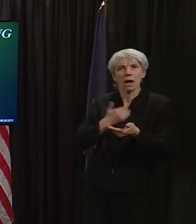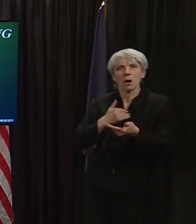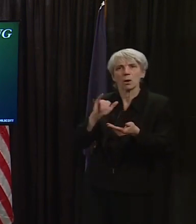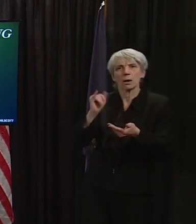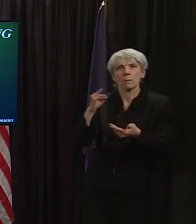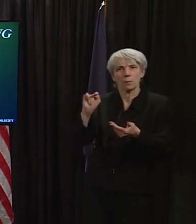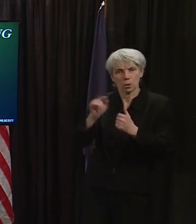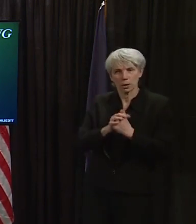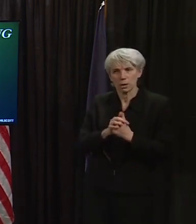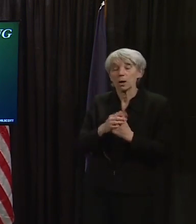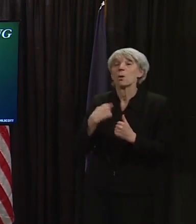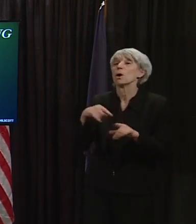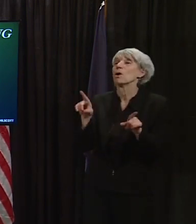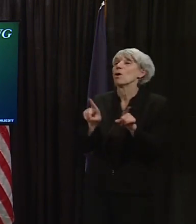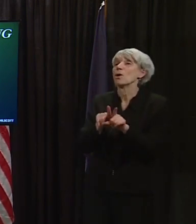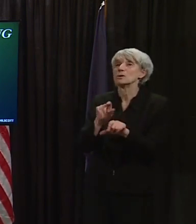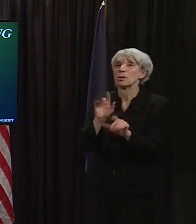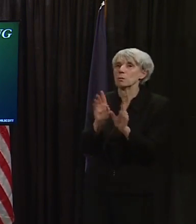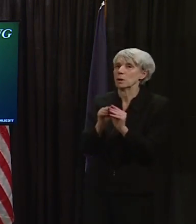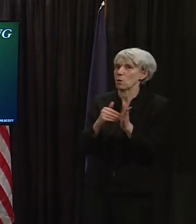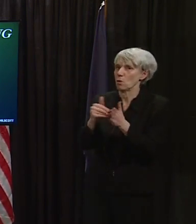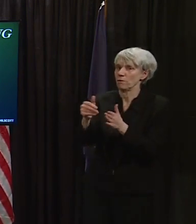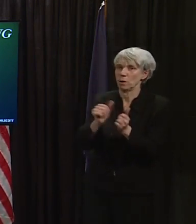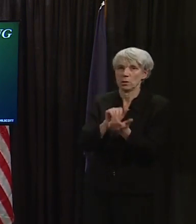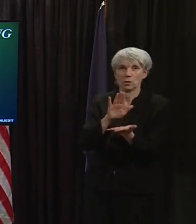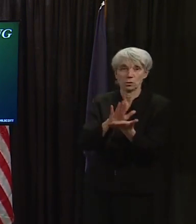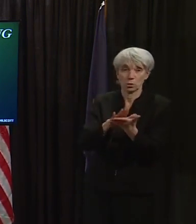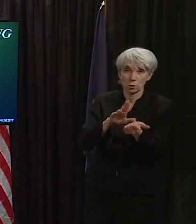with the school nurse school nurses and the leadership of the Vermont State